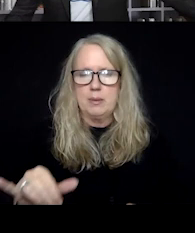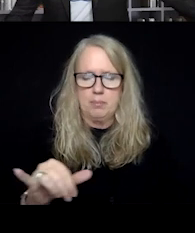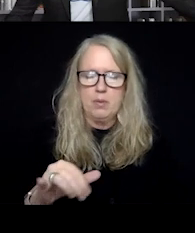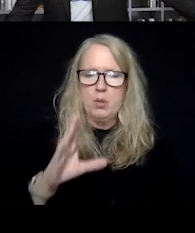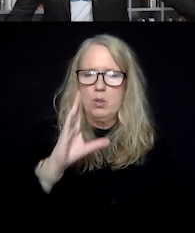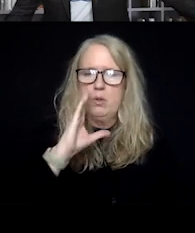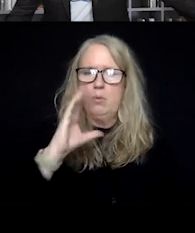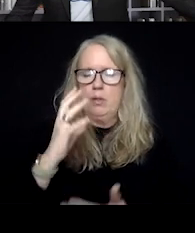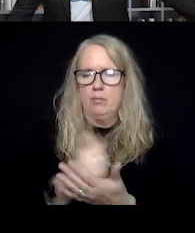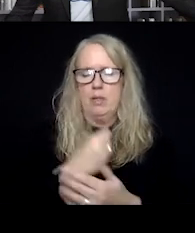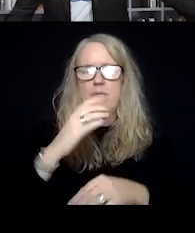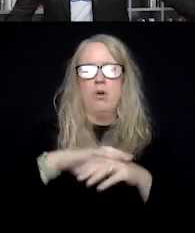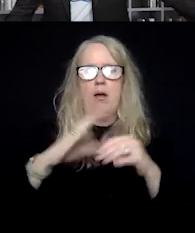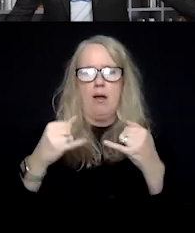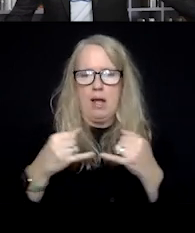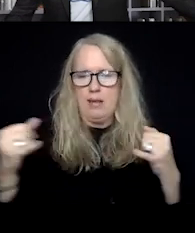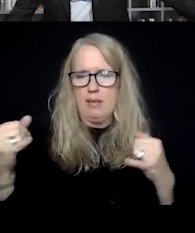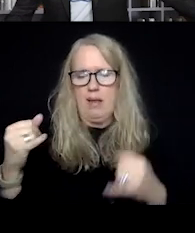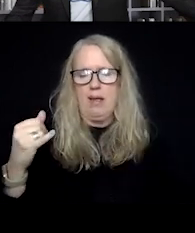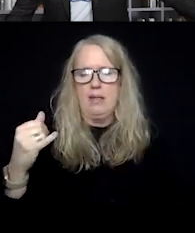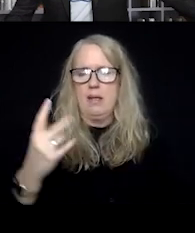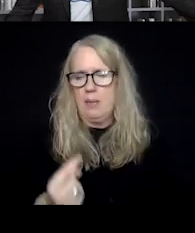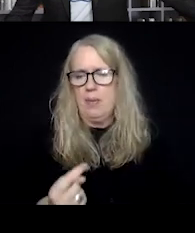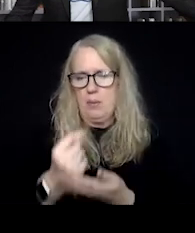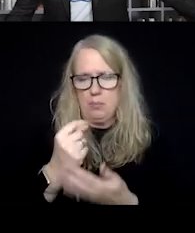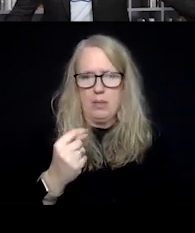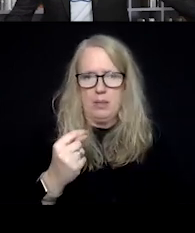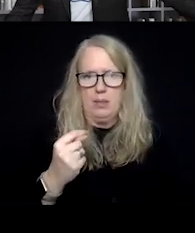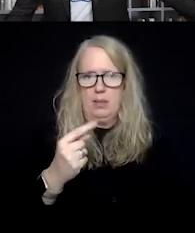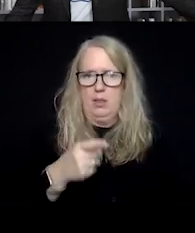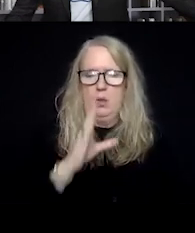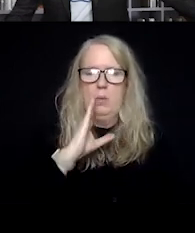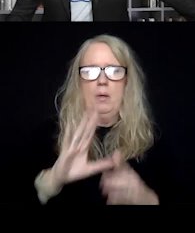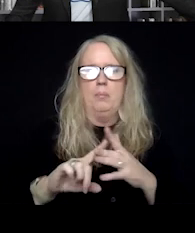ONLINE THERAPY AS THAT FIELD BEGINS TO TAKE OFF.